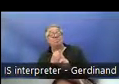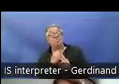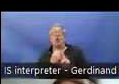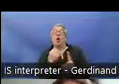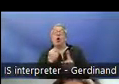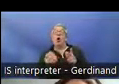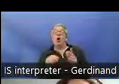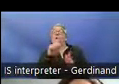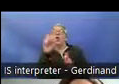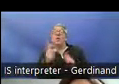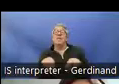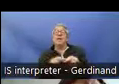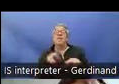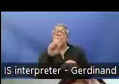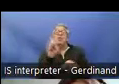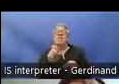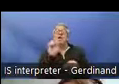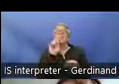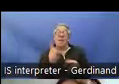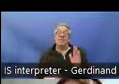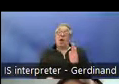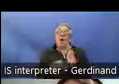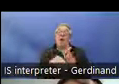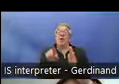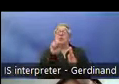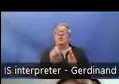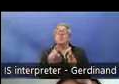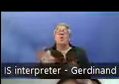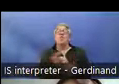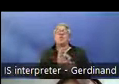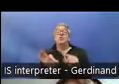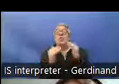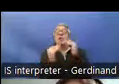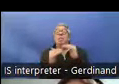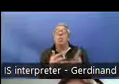In national surveys as well as expanding the scope of related inquiries.